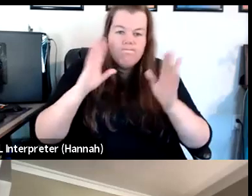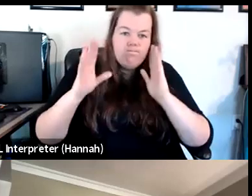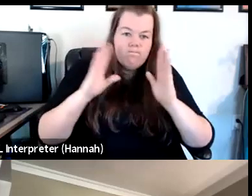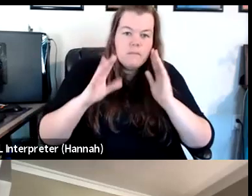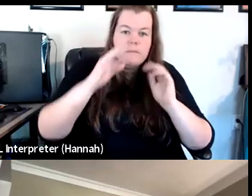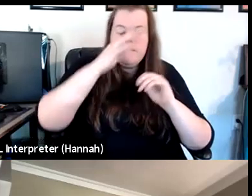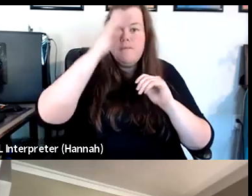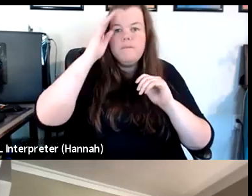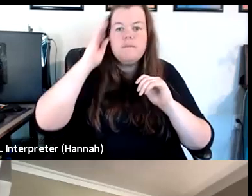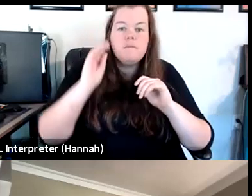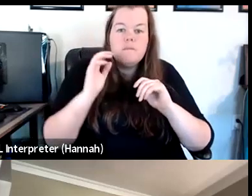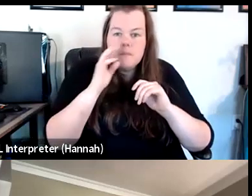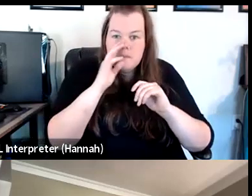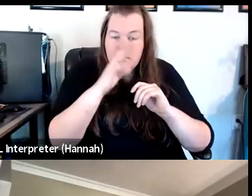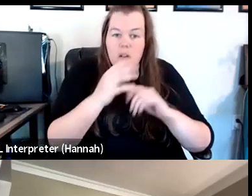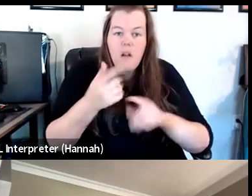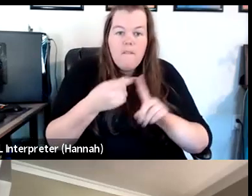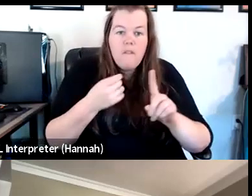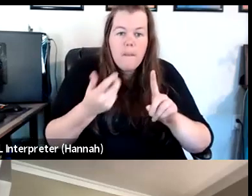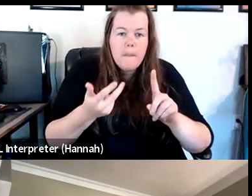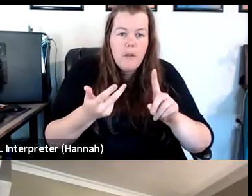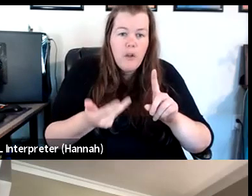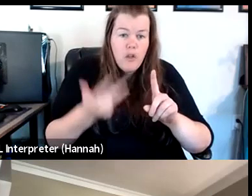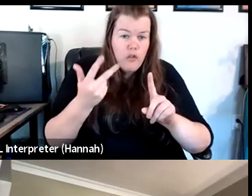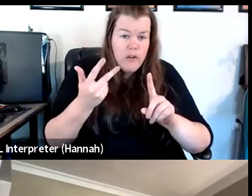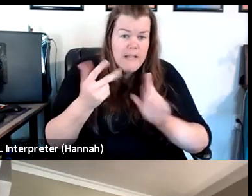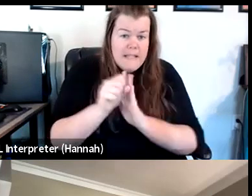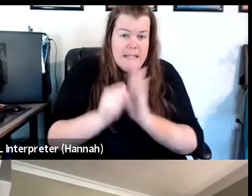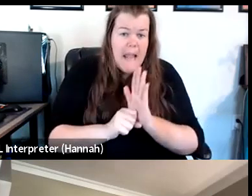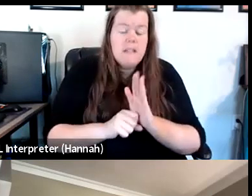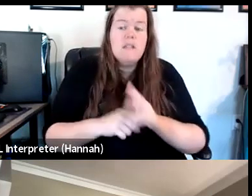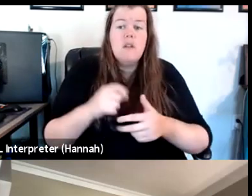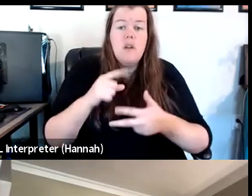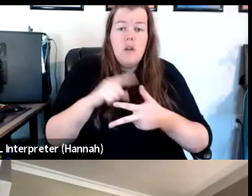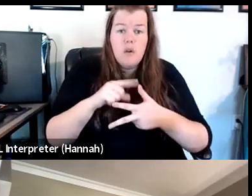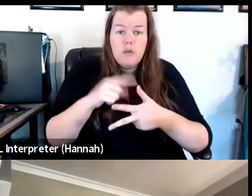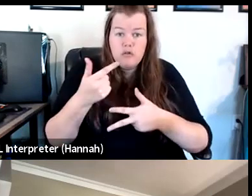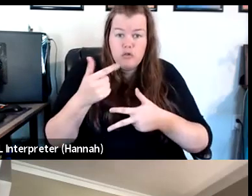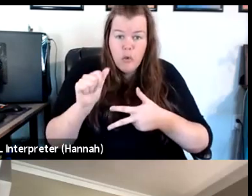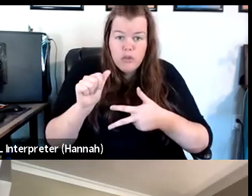they're from three states there's Georgia um California and um